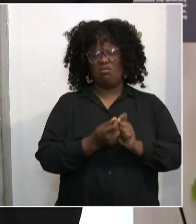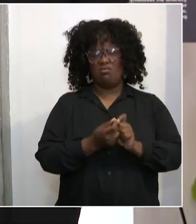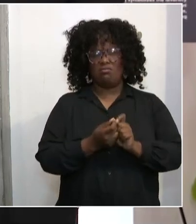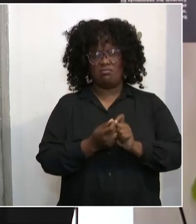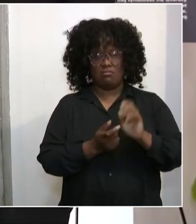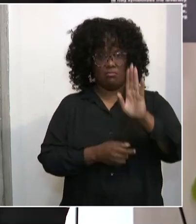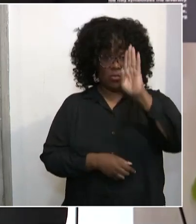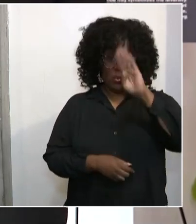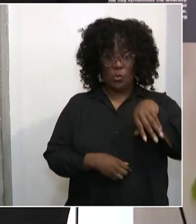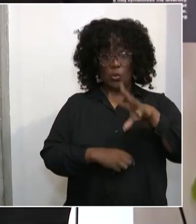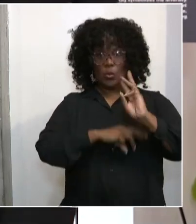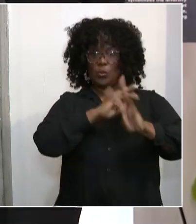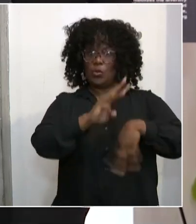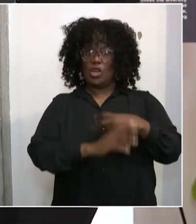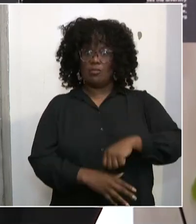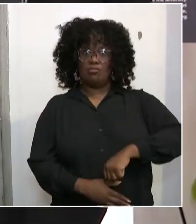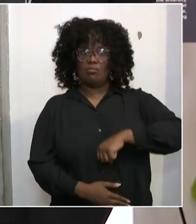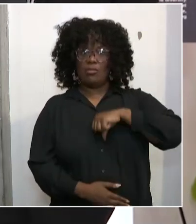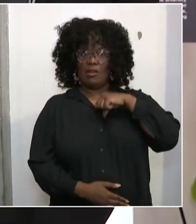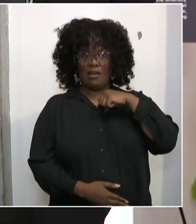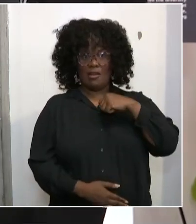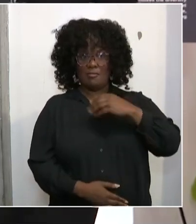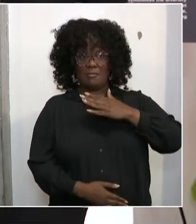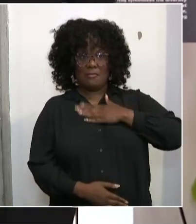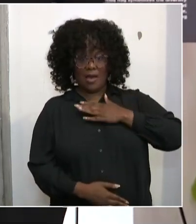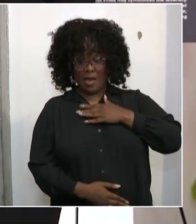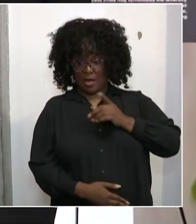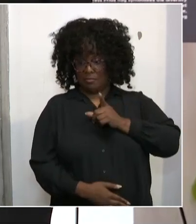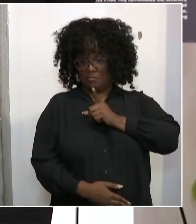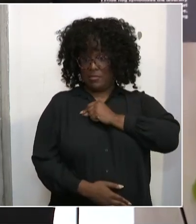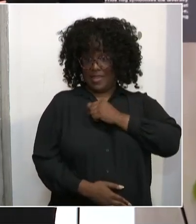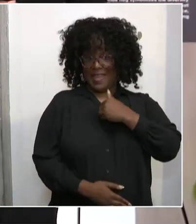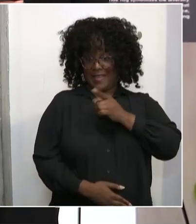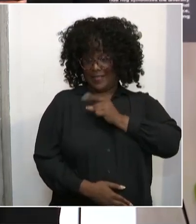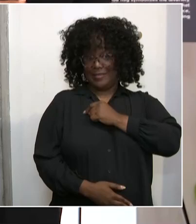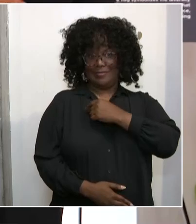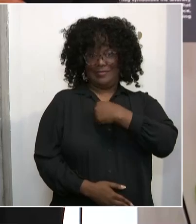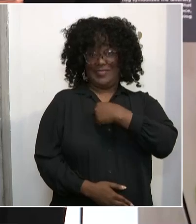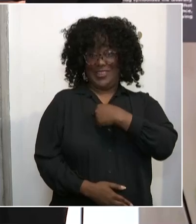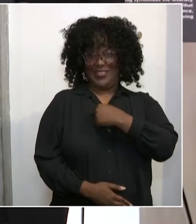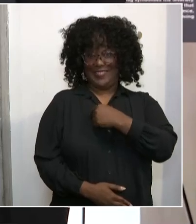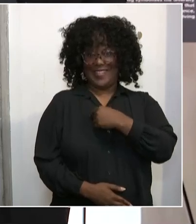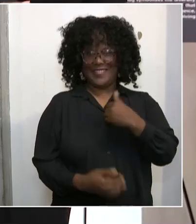you see my pin right here, it's going to be fantastic. And on behalf of all 13,000 employees at Metro,